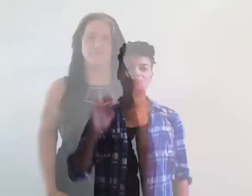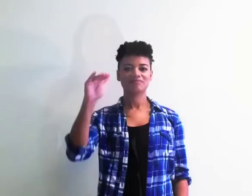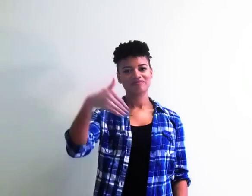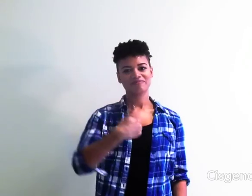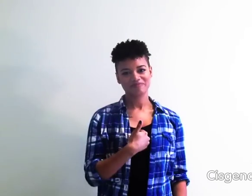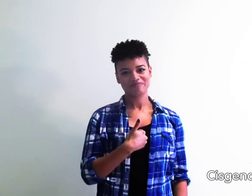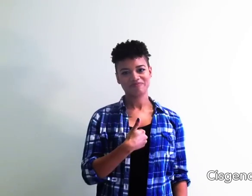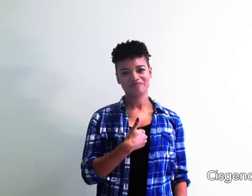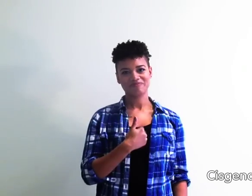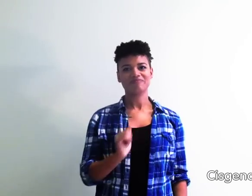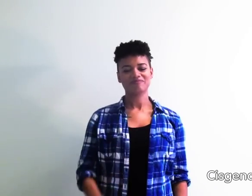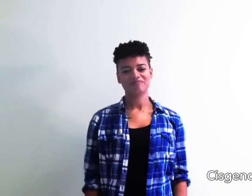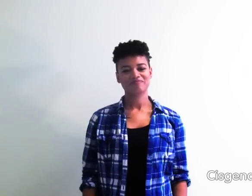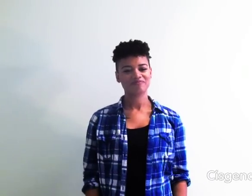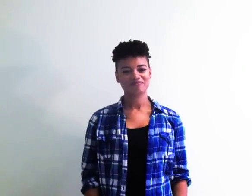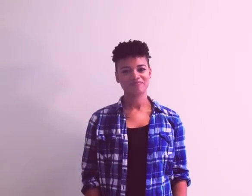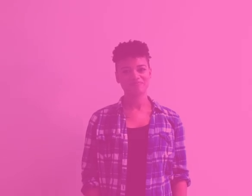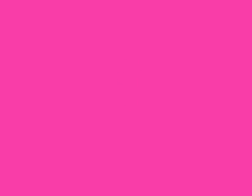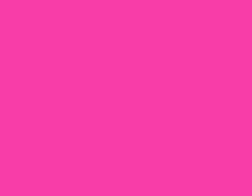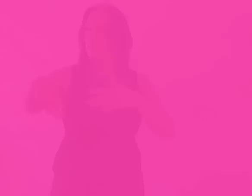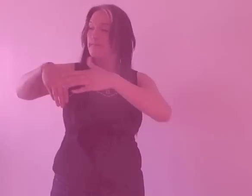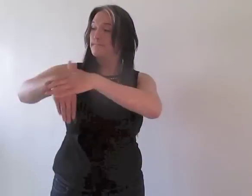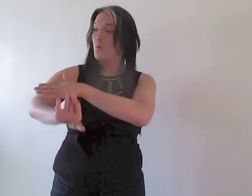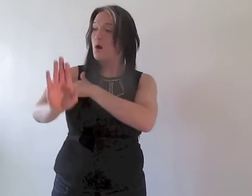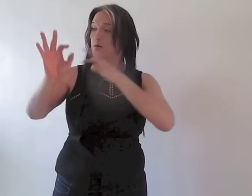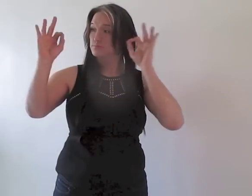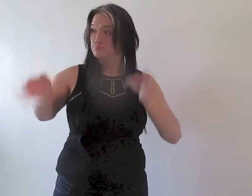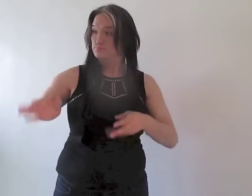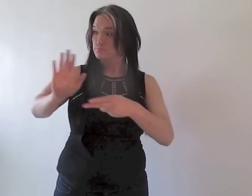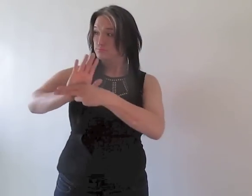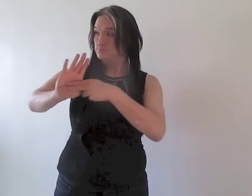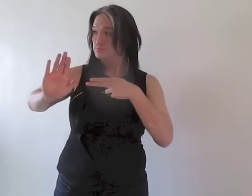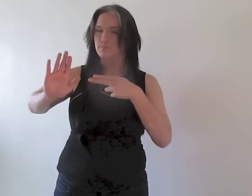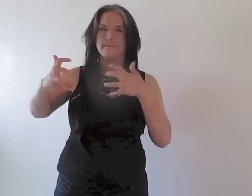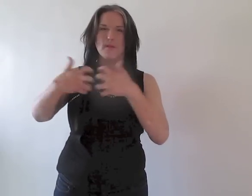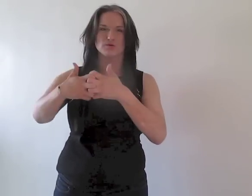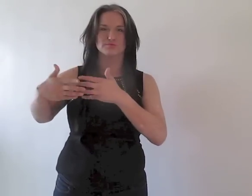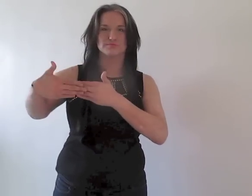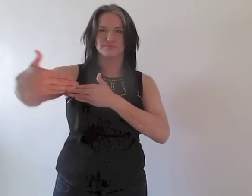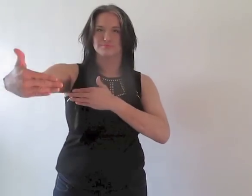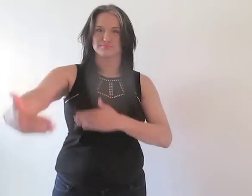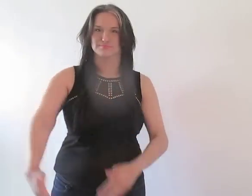CISGENDER An individual who identifies with the gender they were assigned at birth.